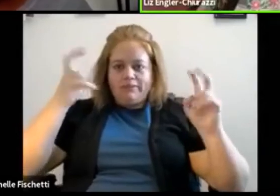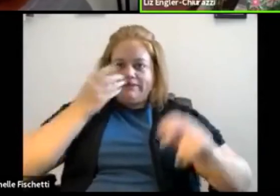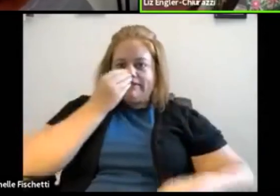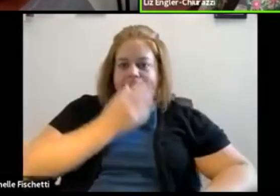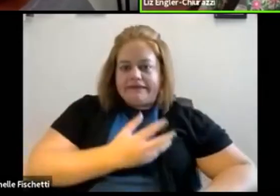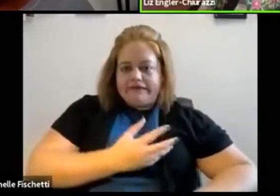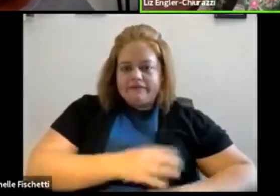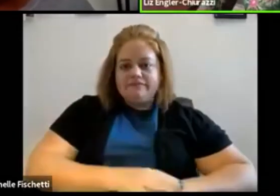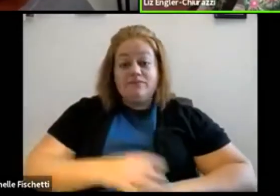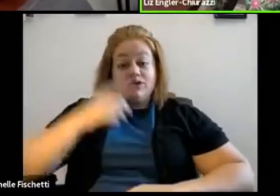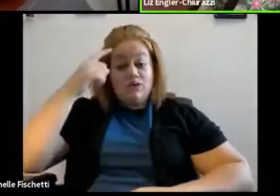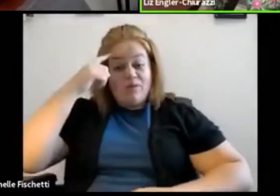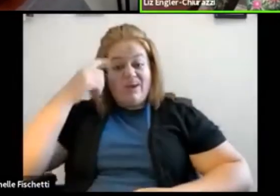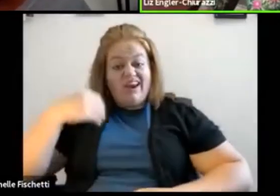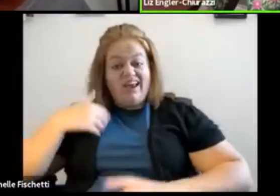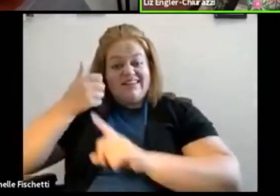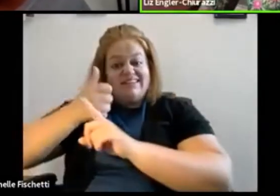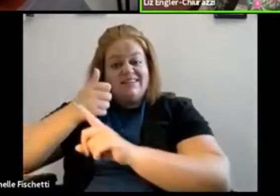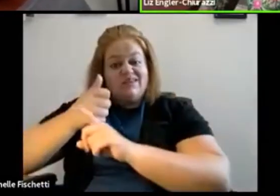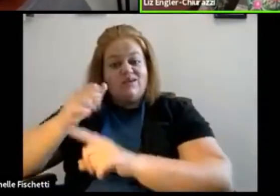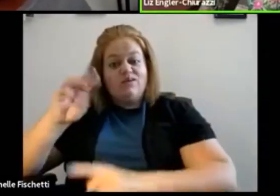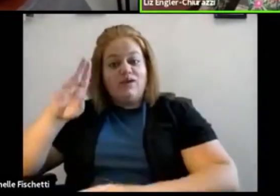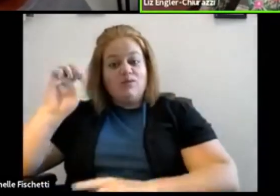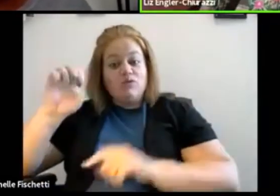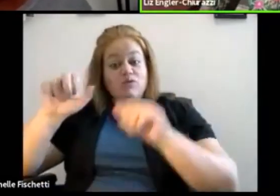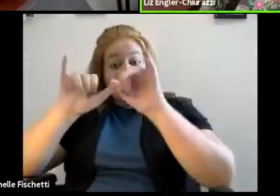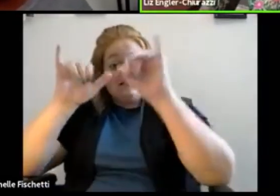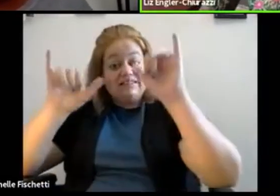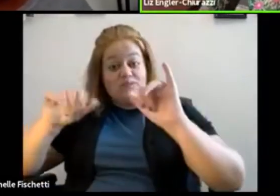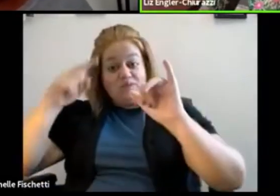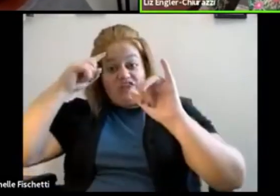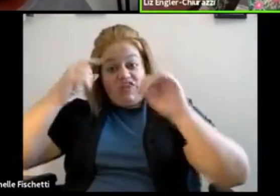had its own immune system that was separate from the rest of the body and